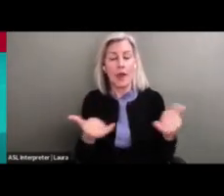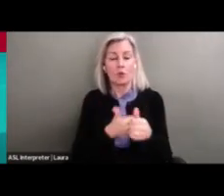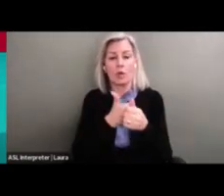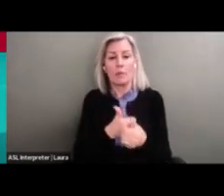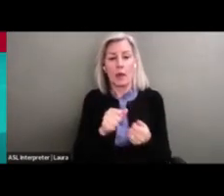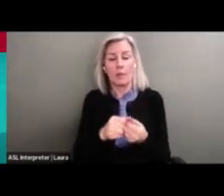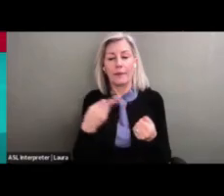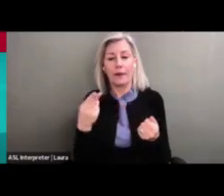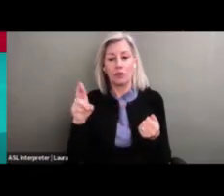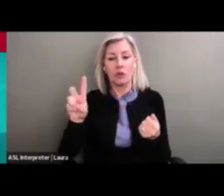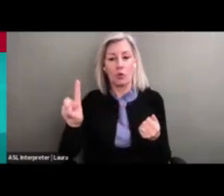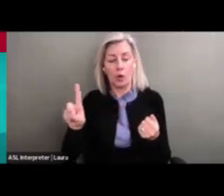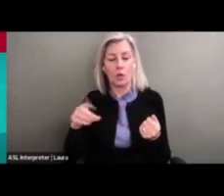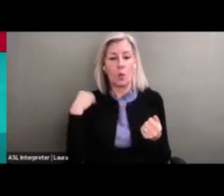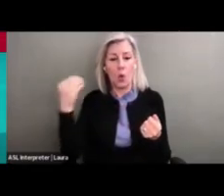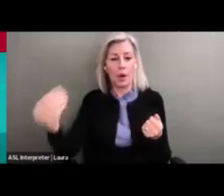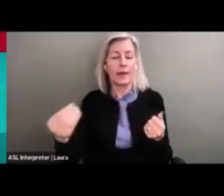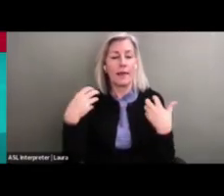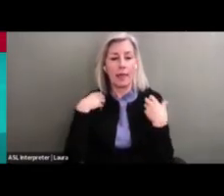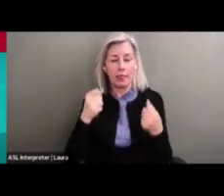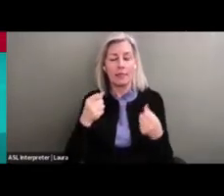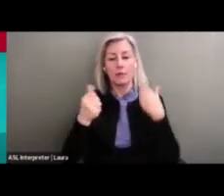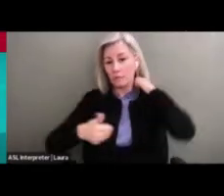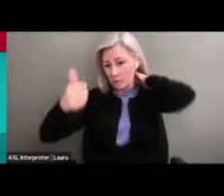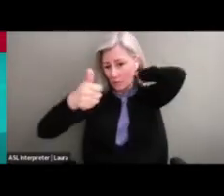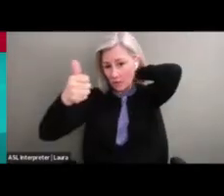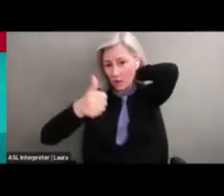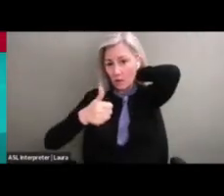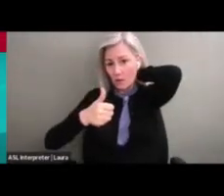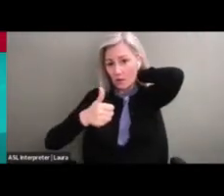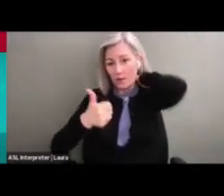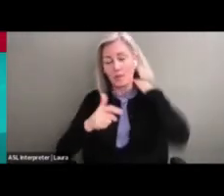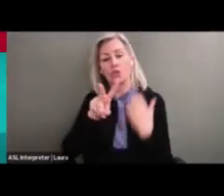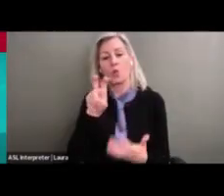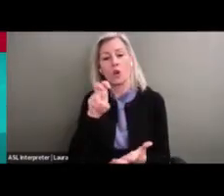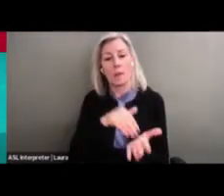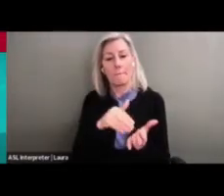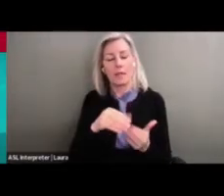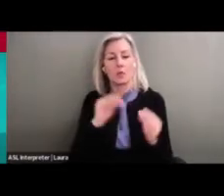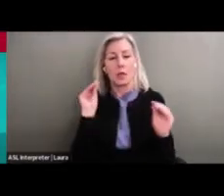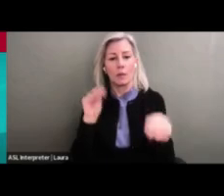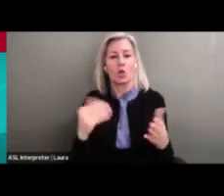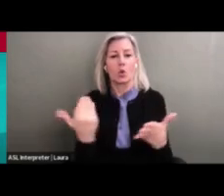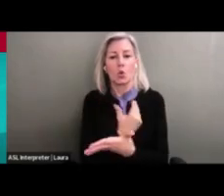or identify ways to cut services.